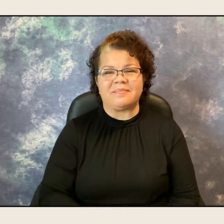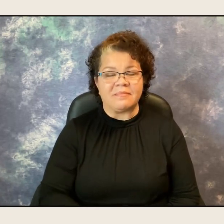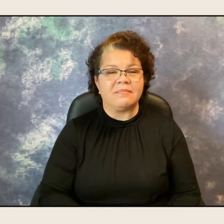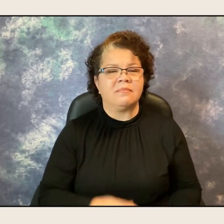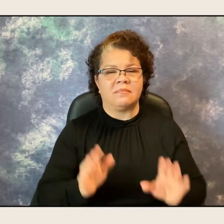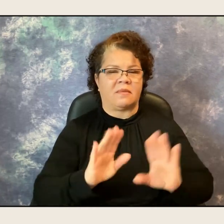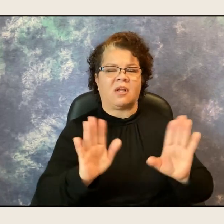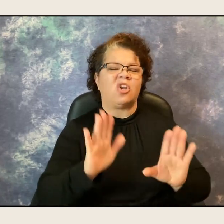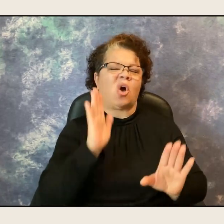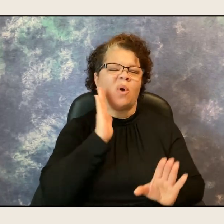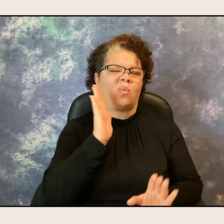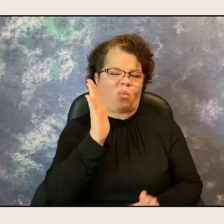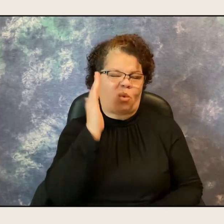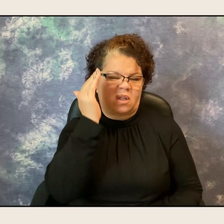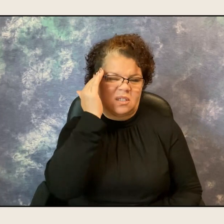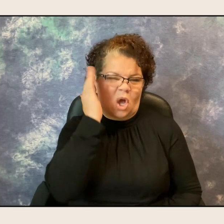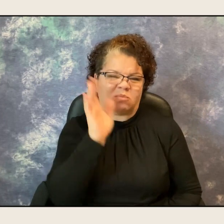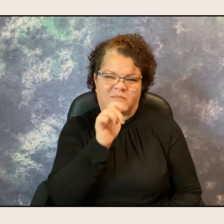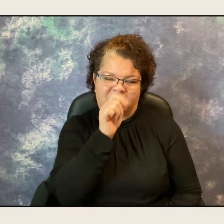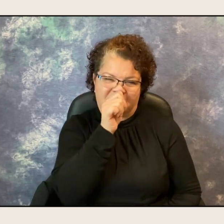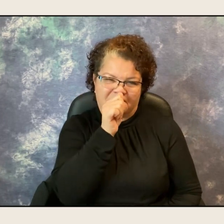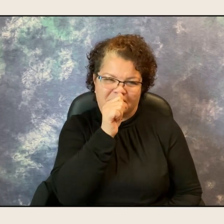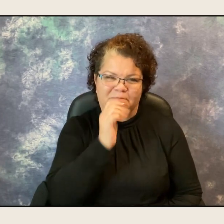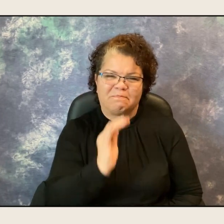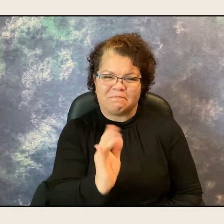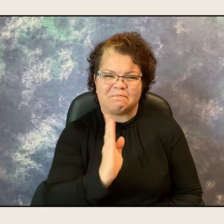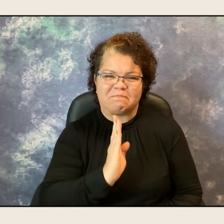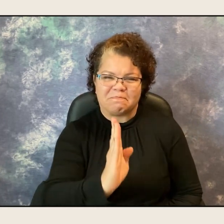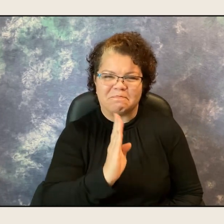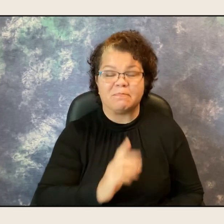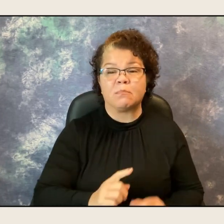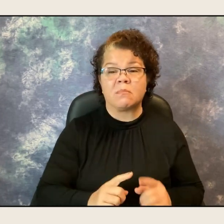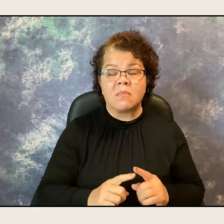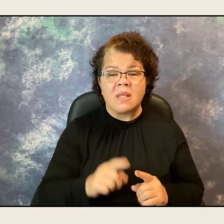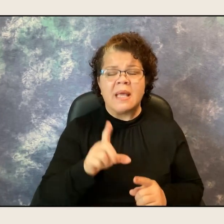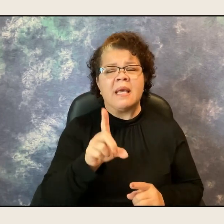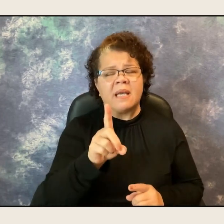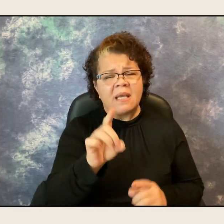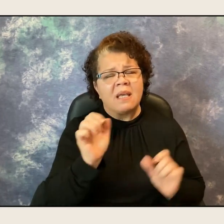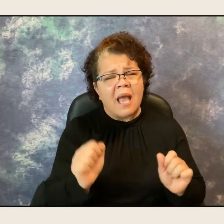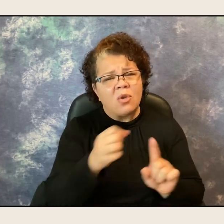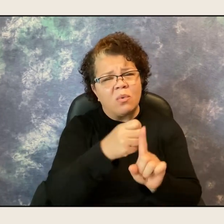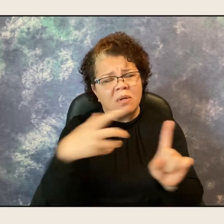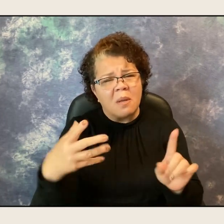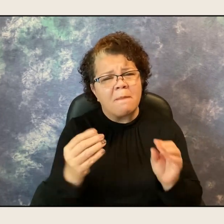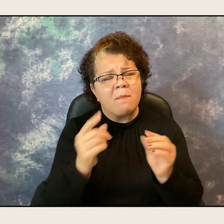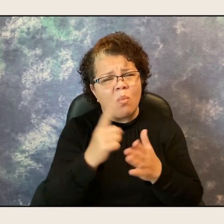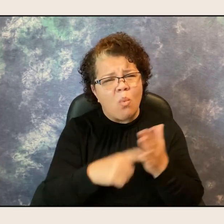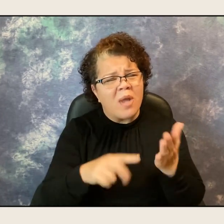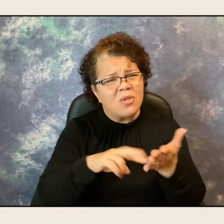And Mel, can you say more? What does white supremacy have to do with climate change?